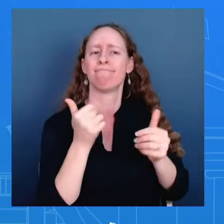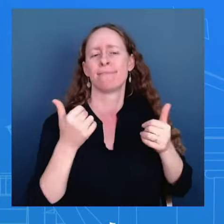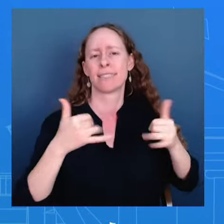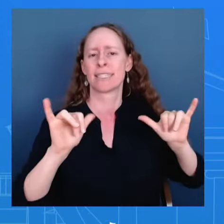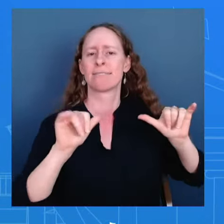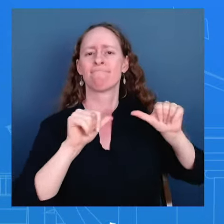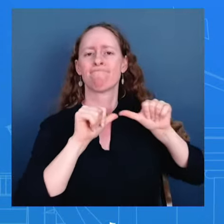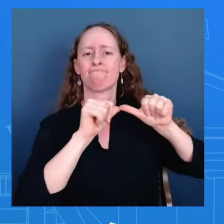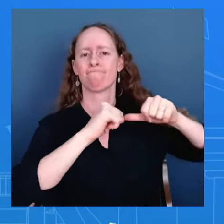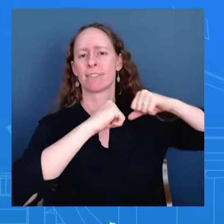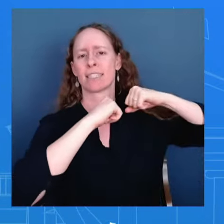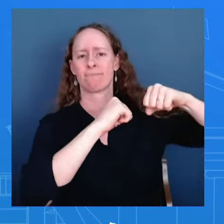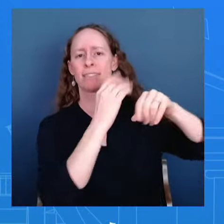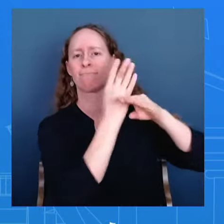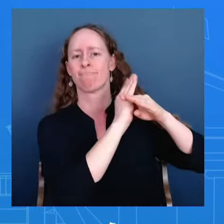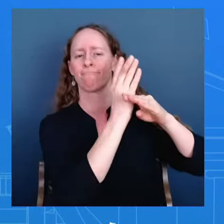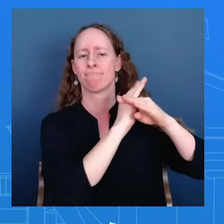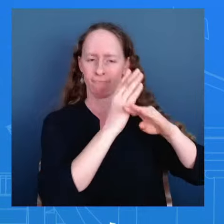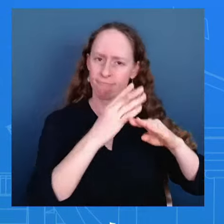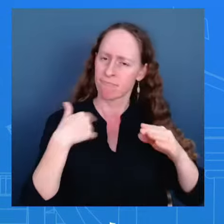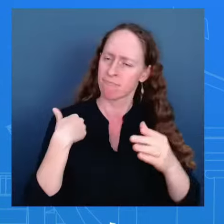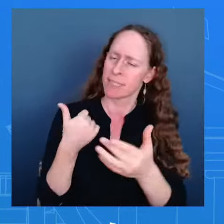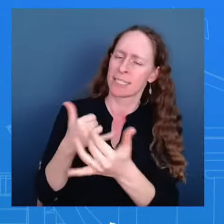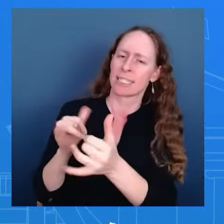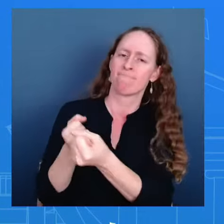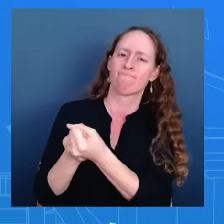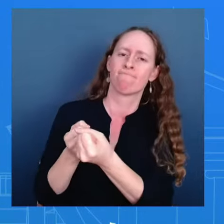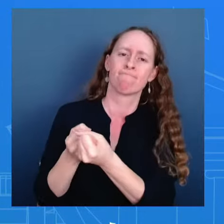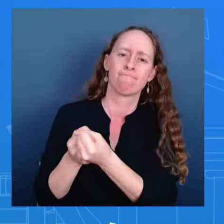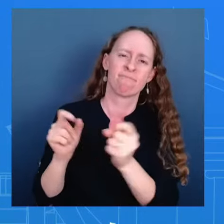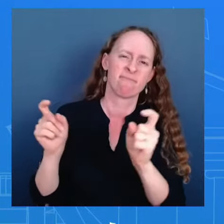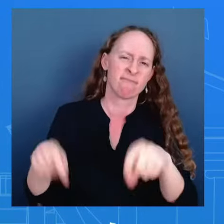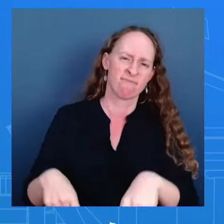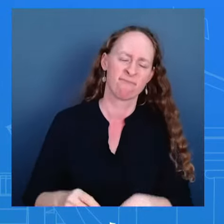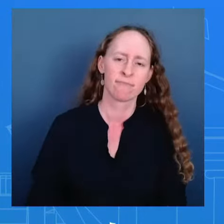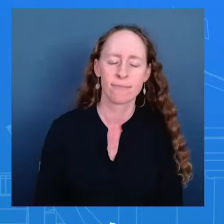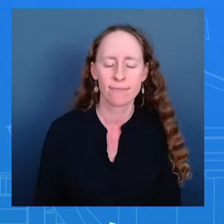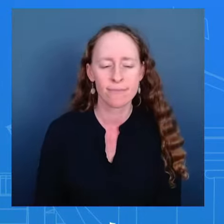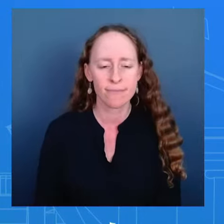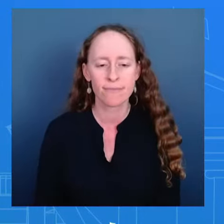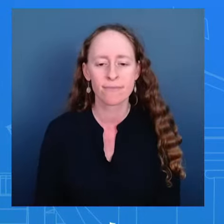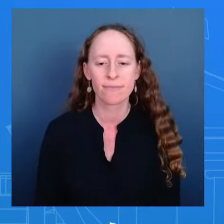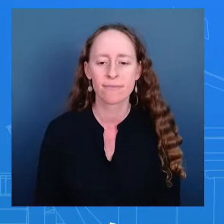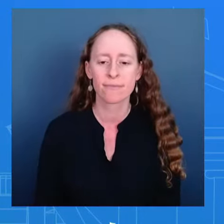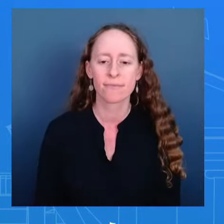Admiral, the administration has been leaning heavily in recent months into the IDF assessments